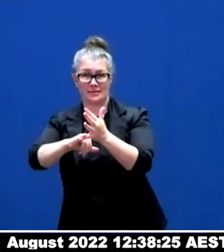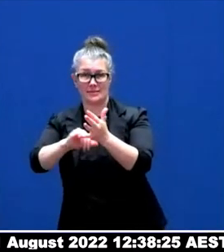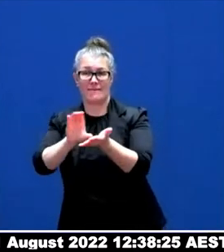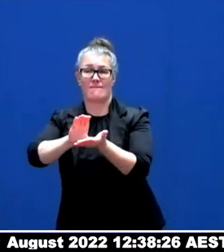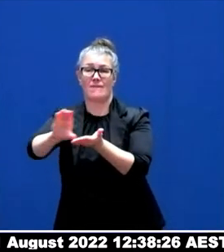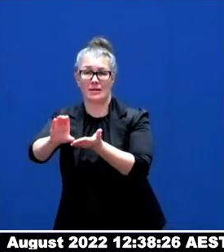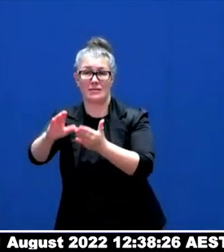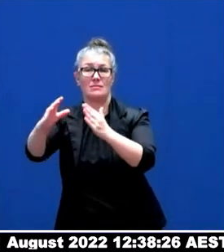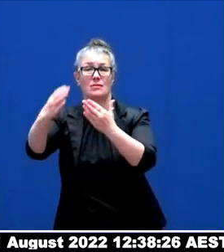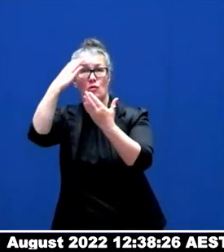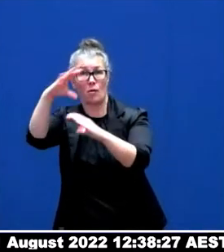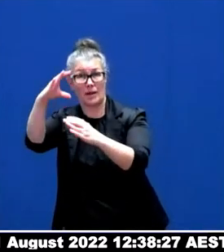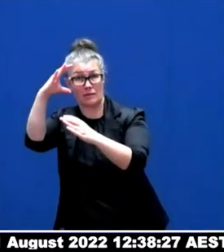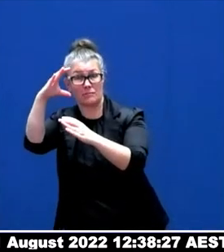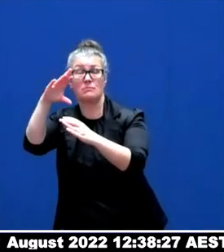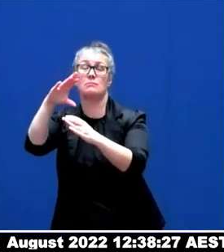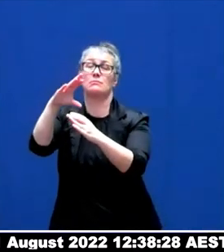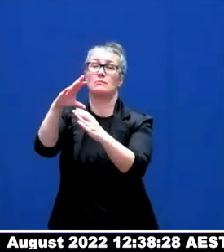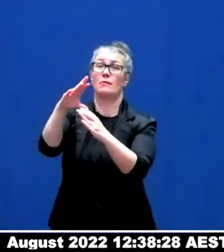Is that right? That's paragraph 176.